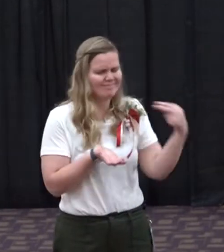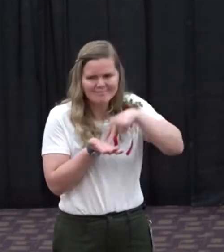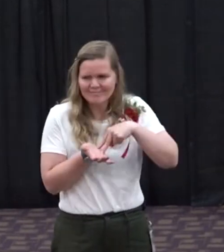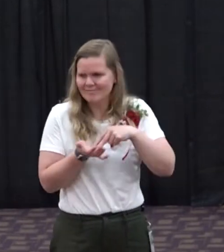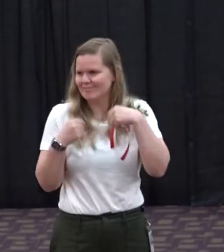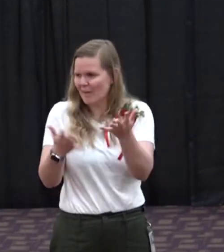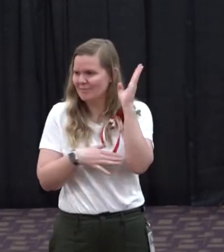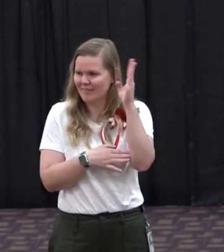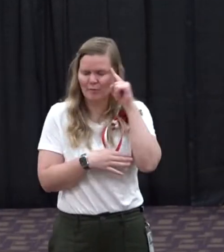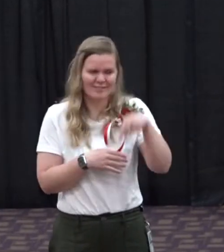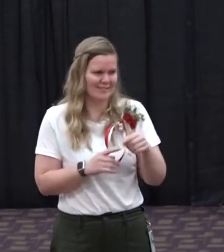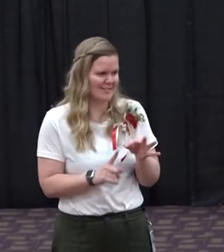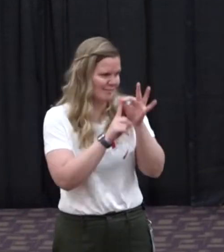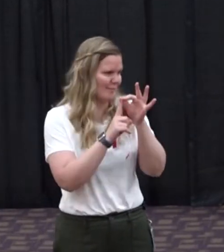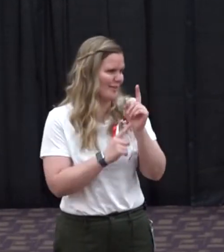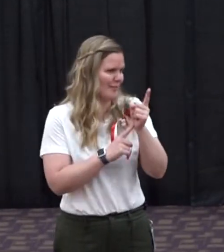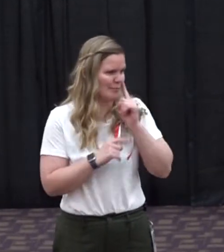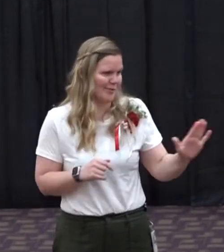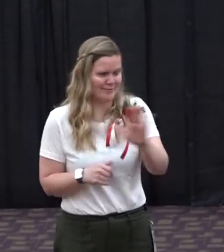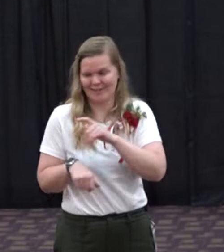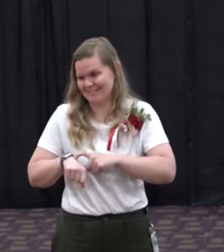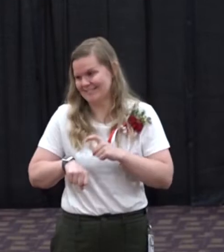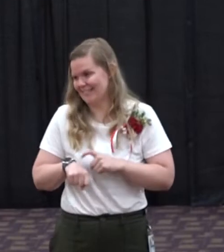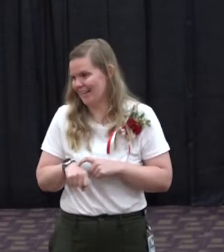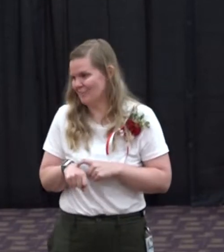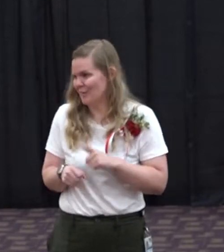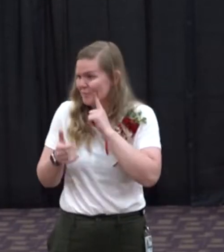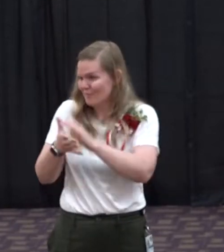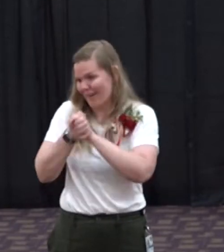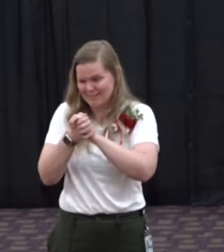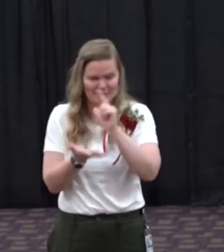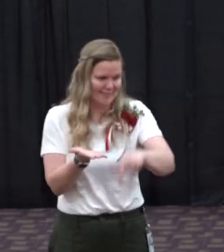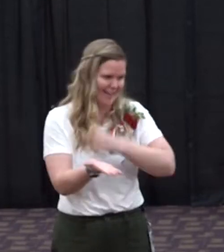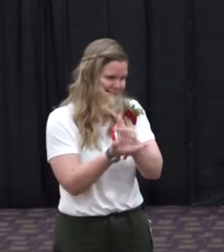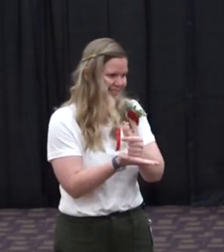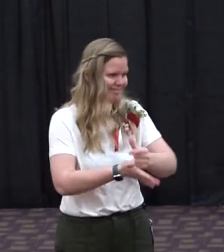I really feel honored, again, to be able to present to you, and I appreciate your time.